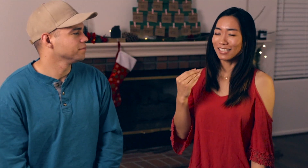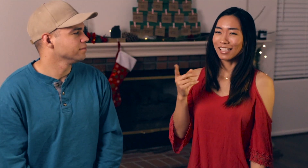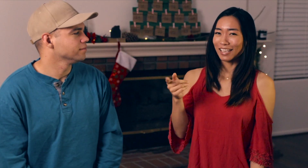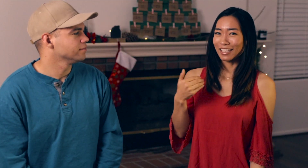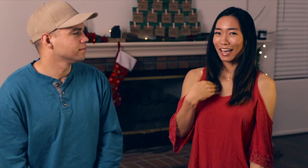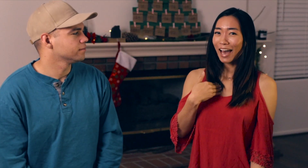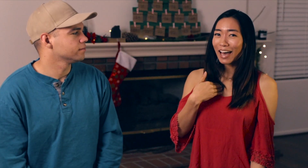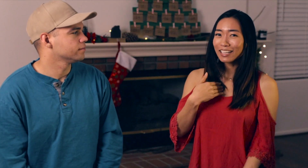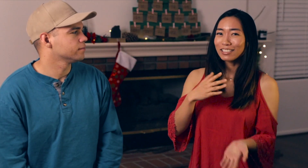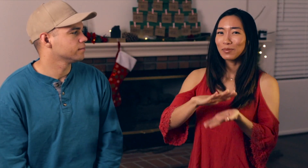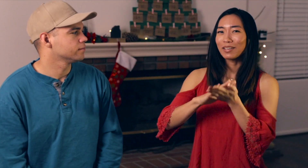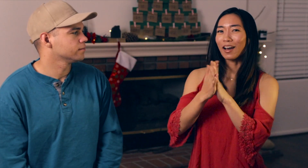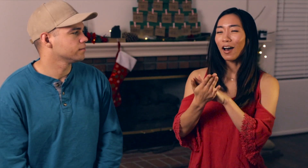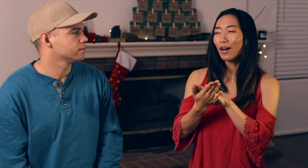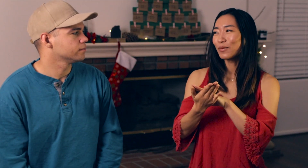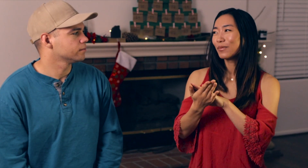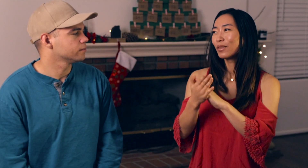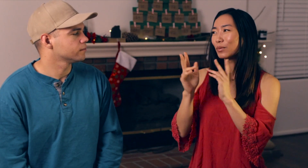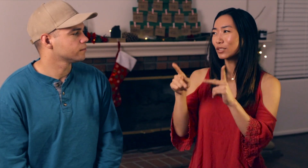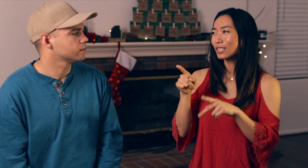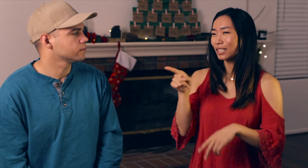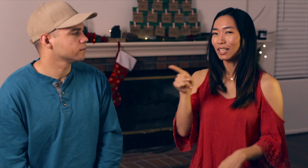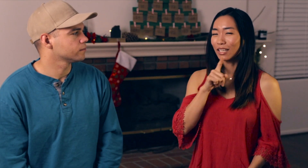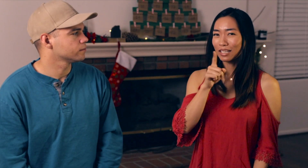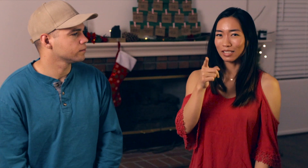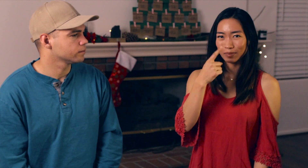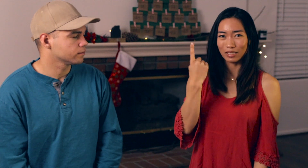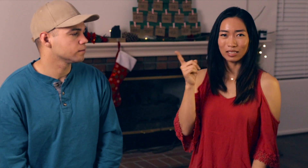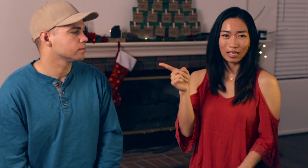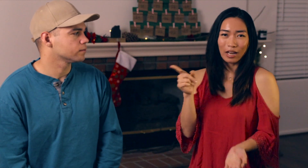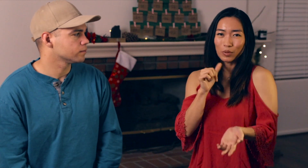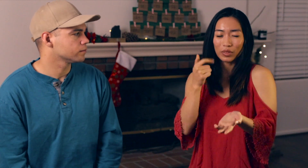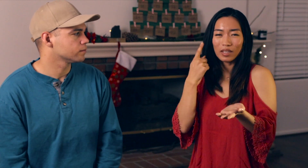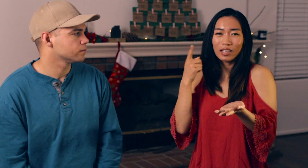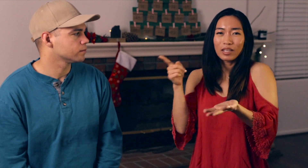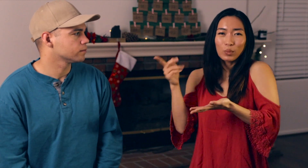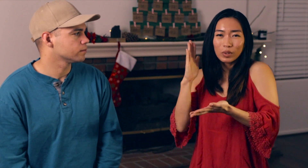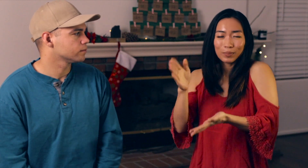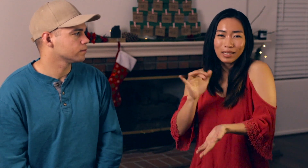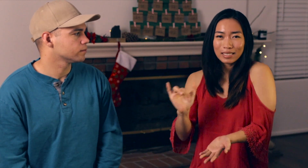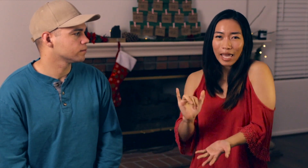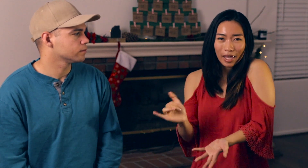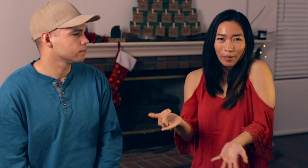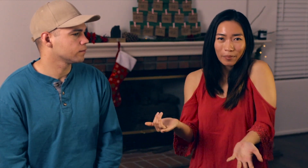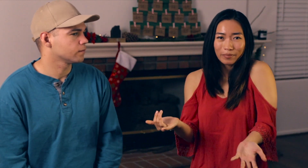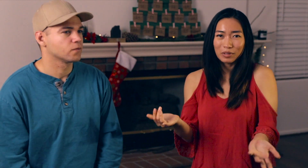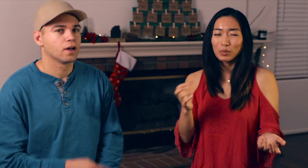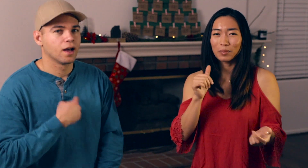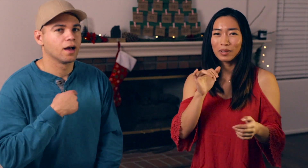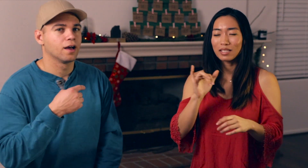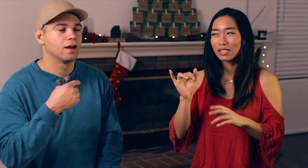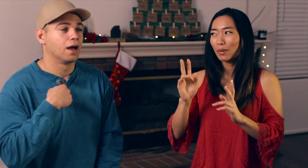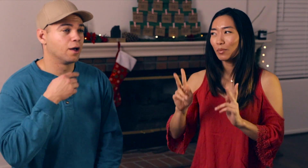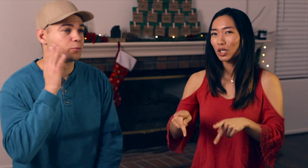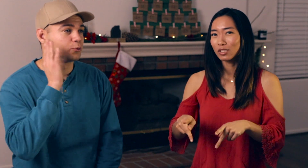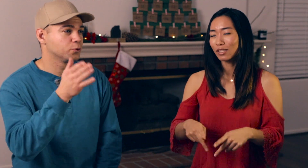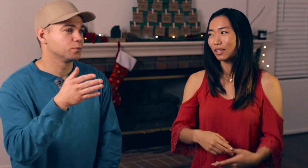that he has to become the person he is because I don't think you would be the same you want to be the same person